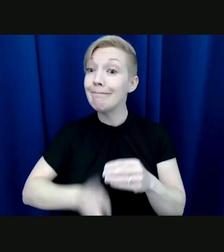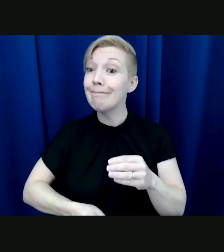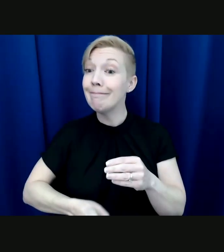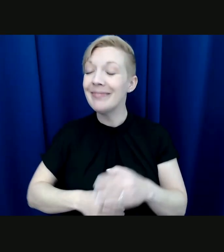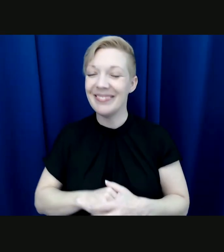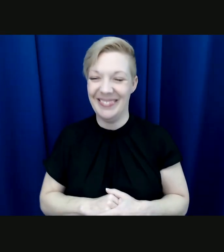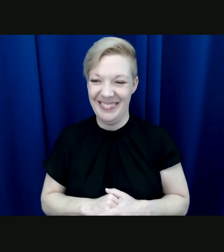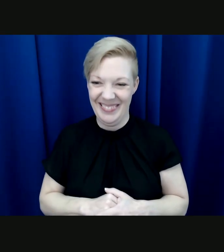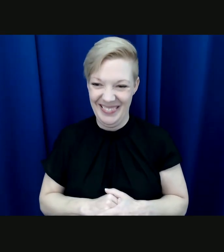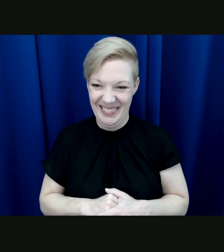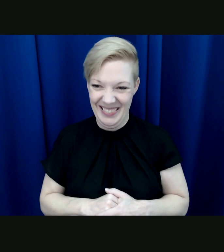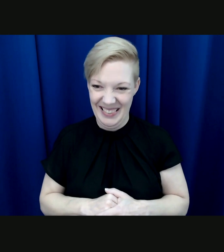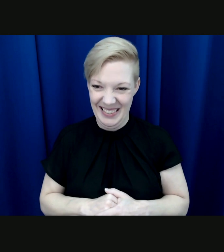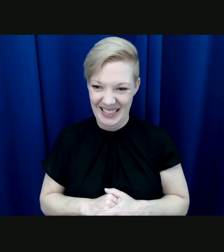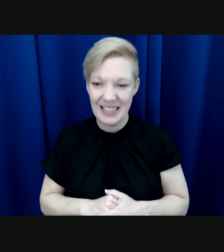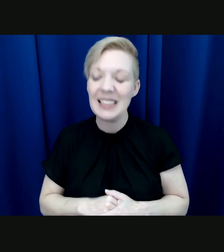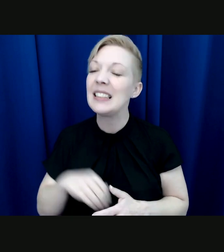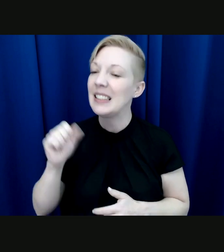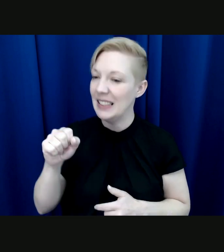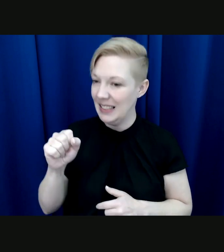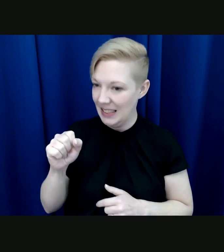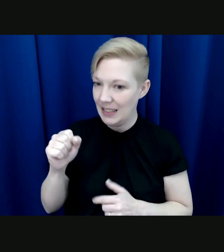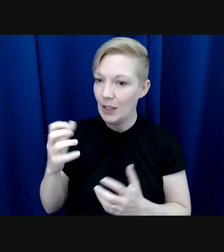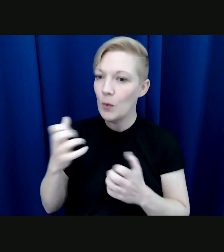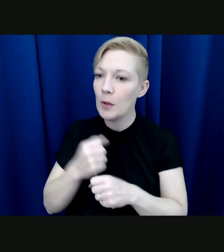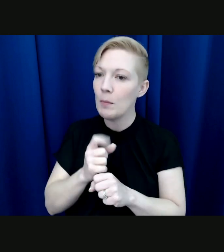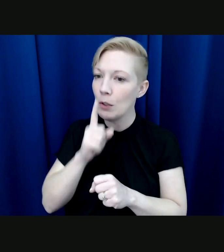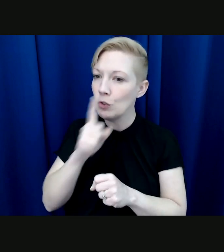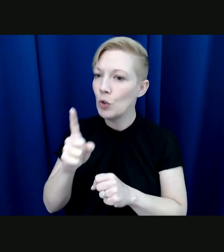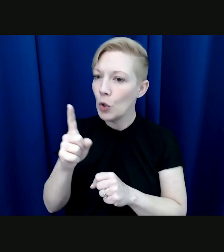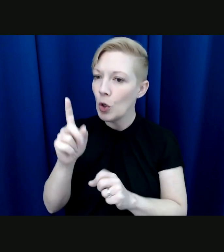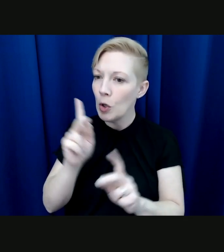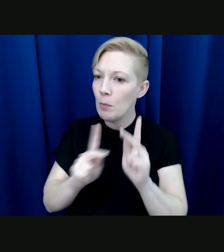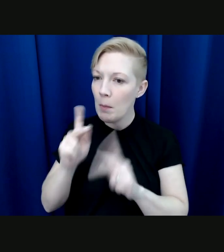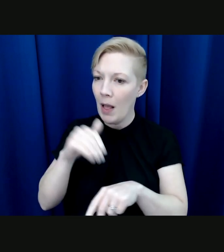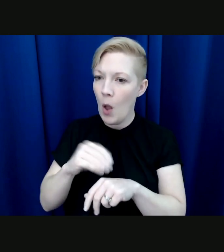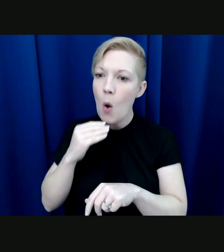repeat so folks at home can hear it. But anybody like to pop in here?